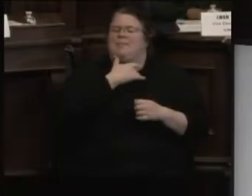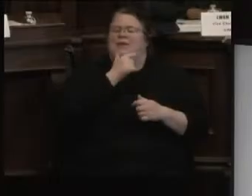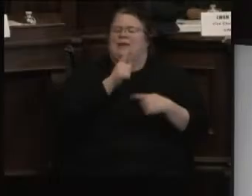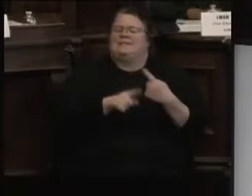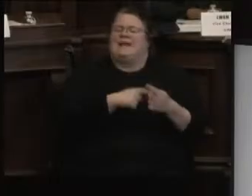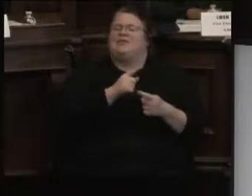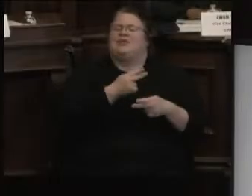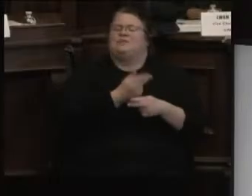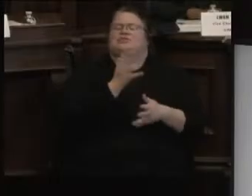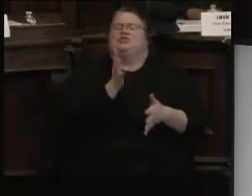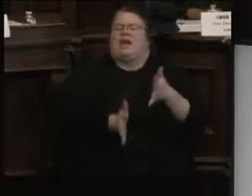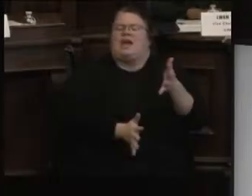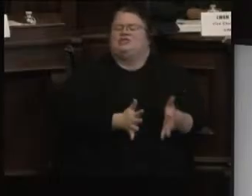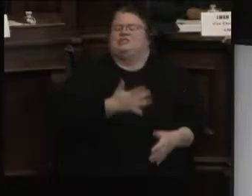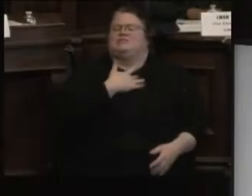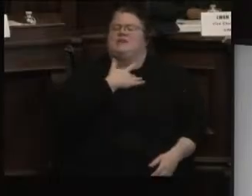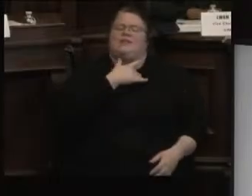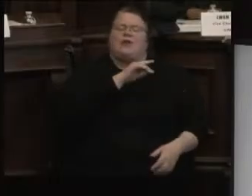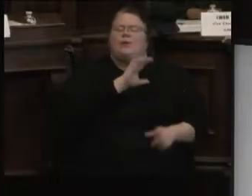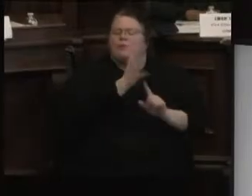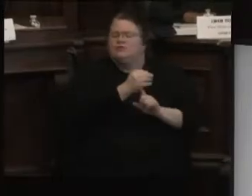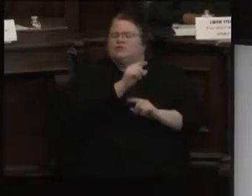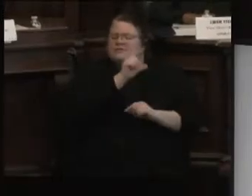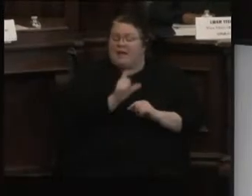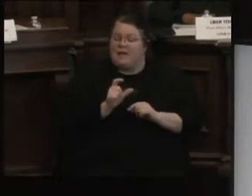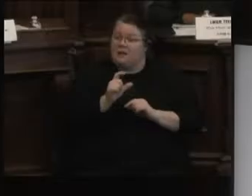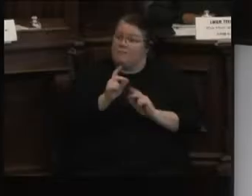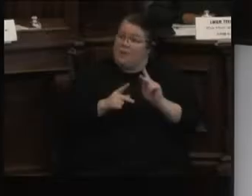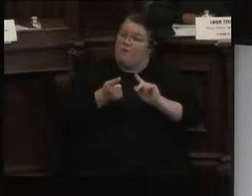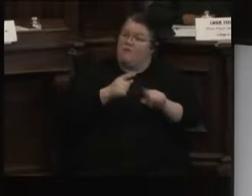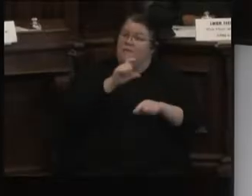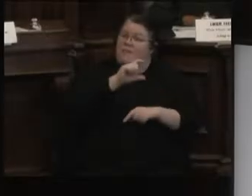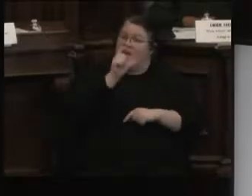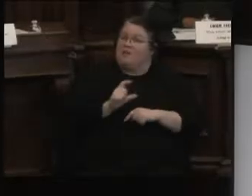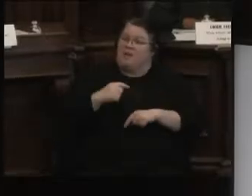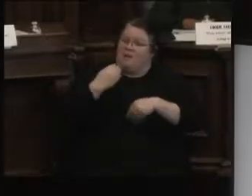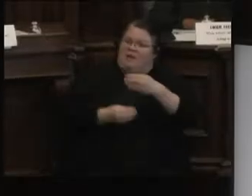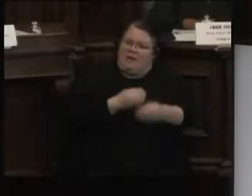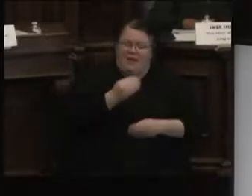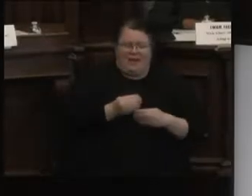like, what are they saying? Oh